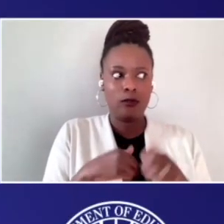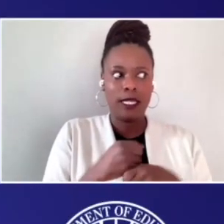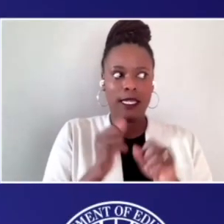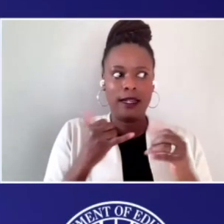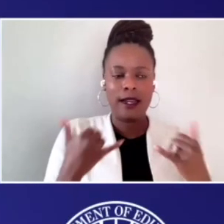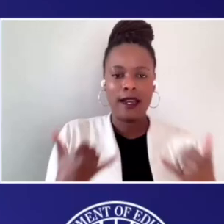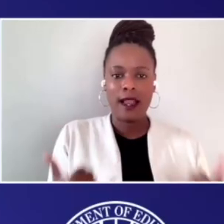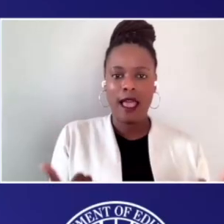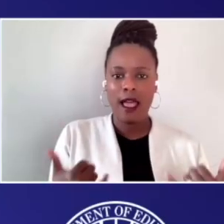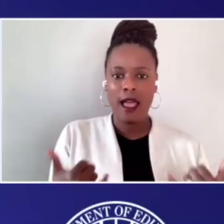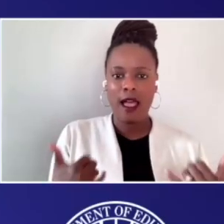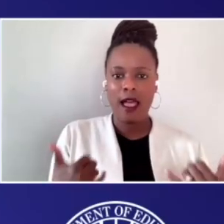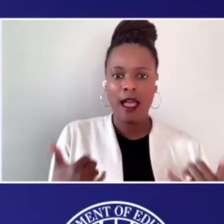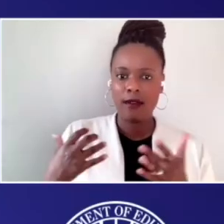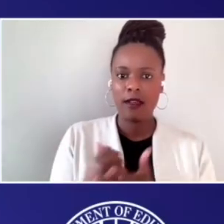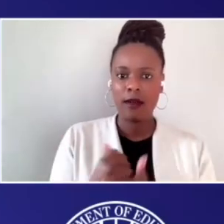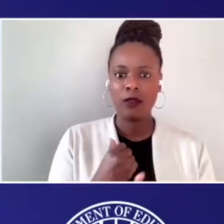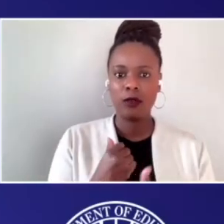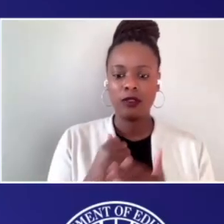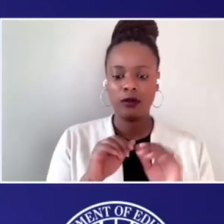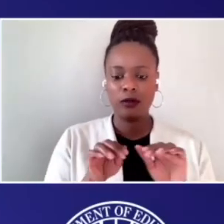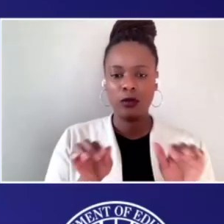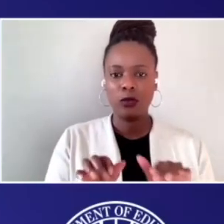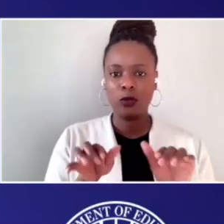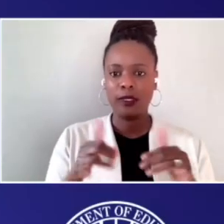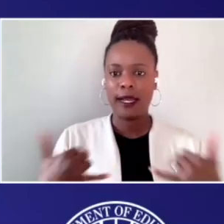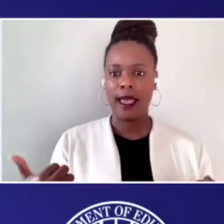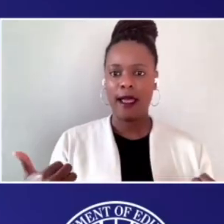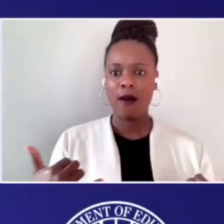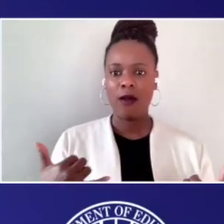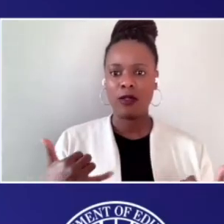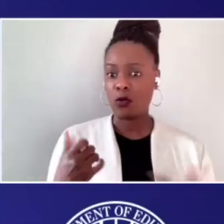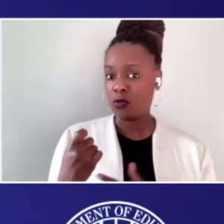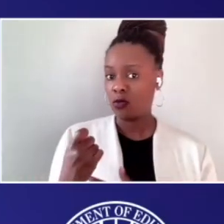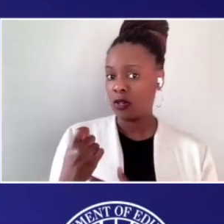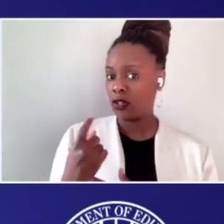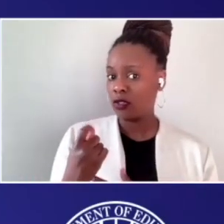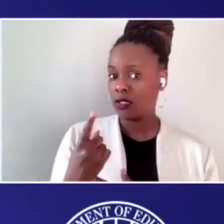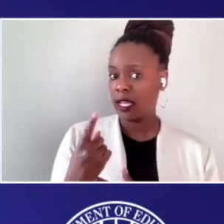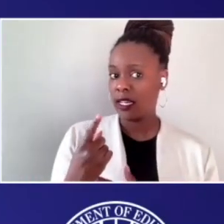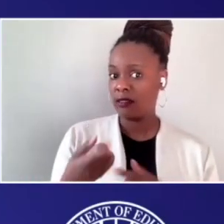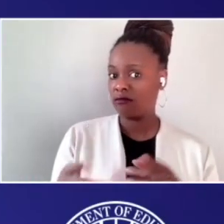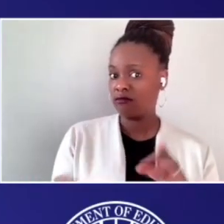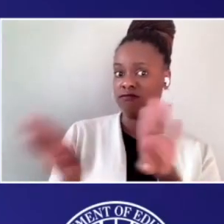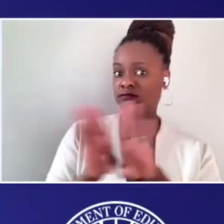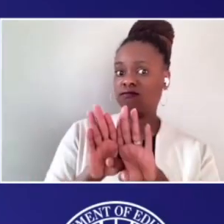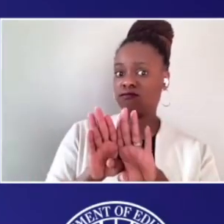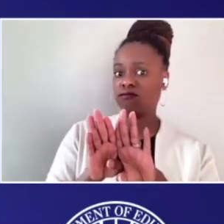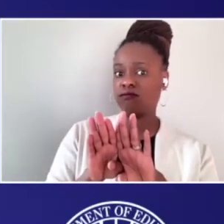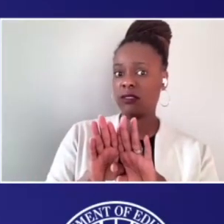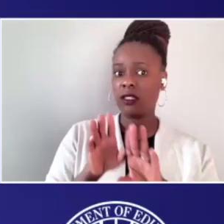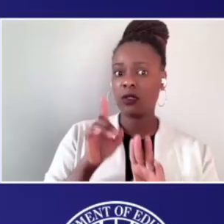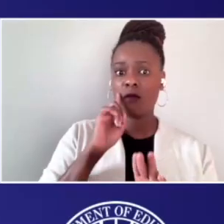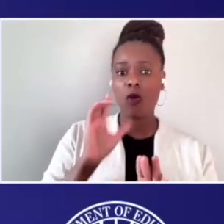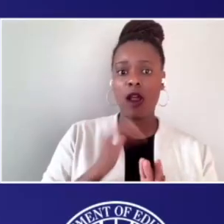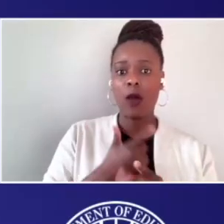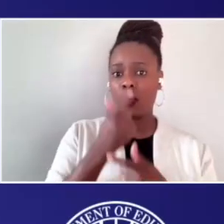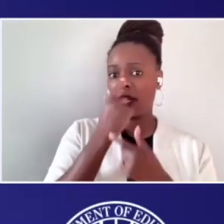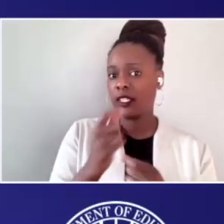here. And I guess the understanding is that that door has been closed. So for our constituents who disagree with this list